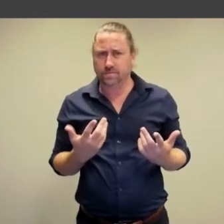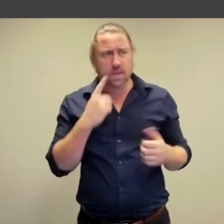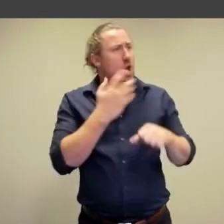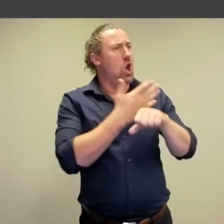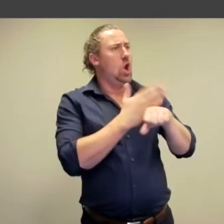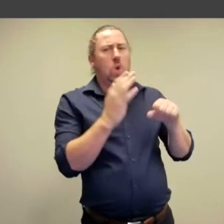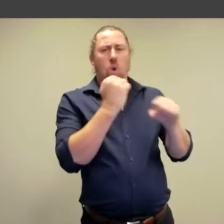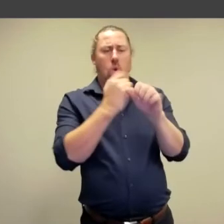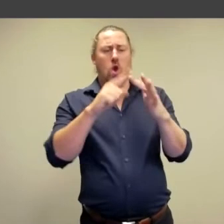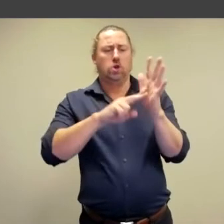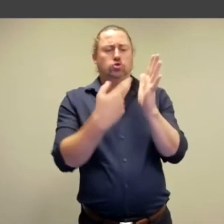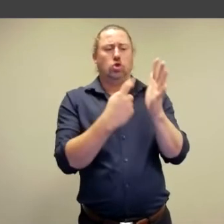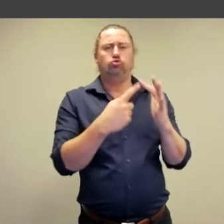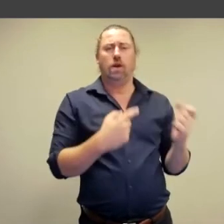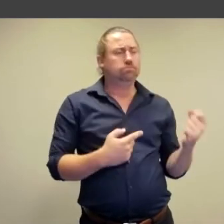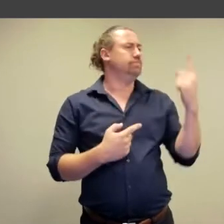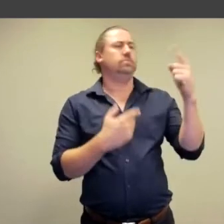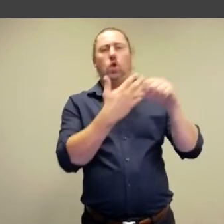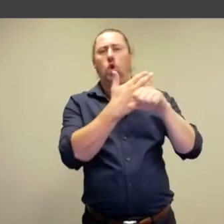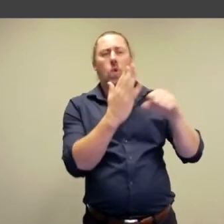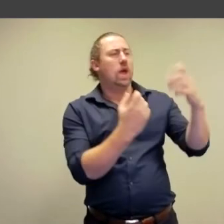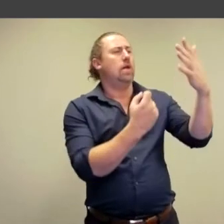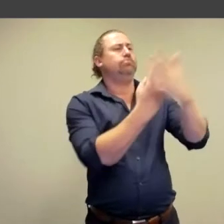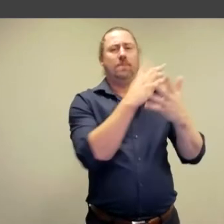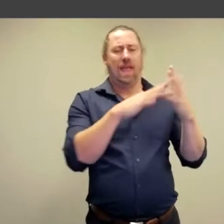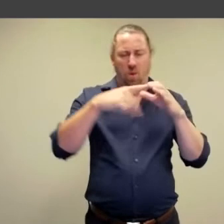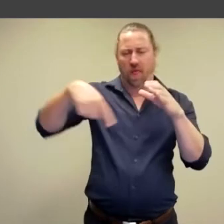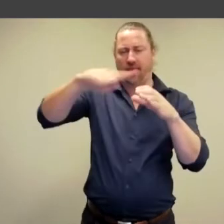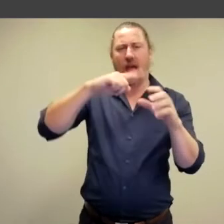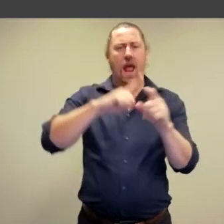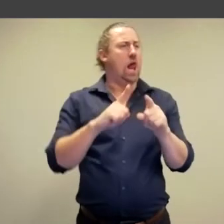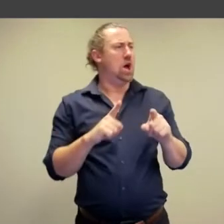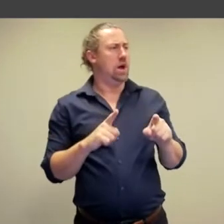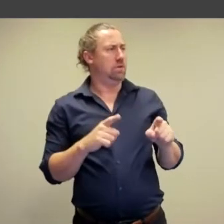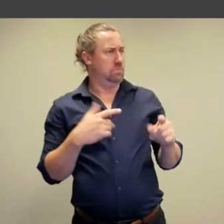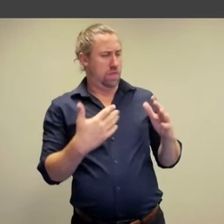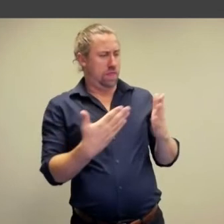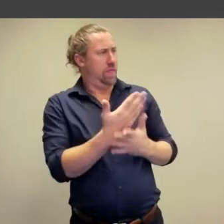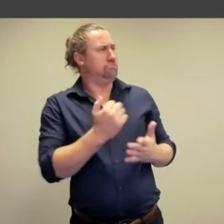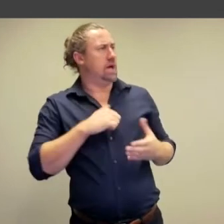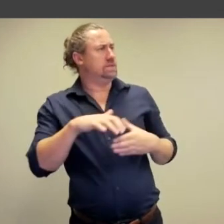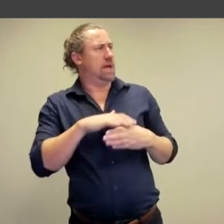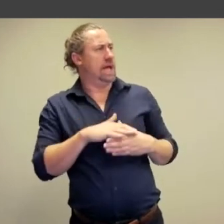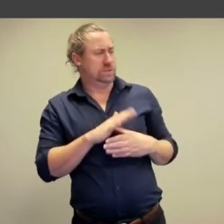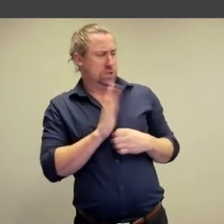genres and new names seek to make space